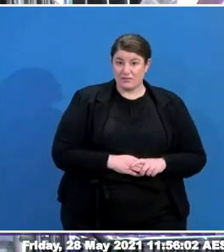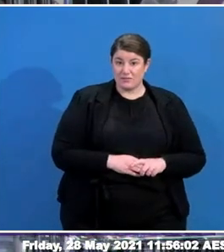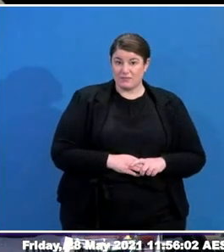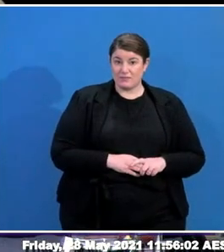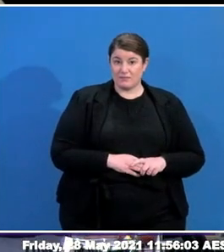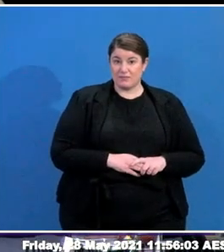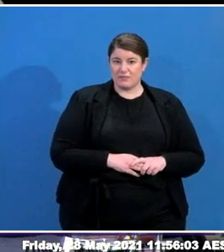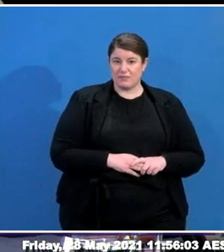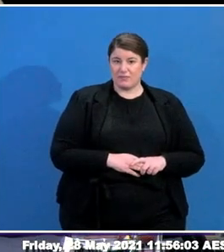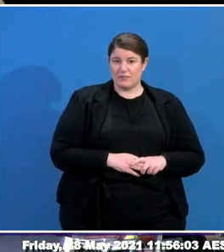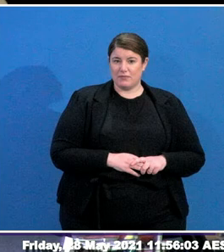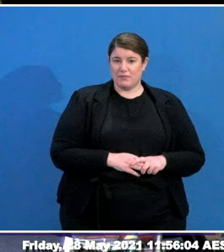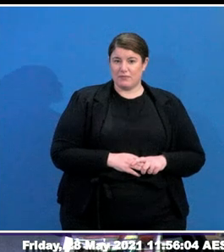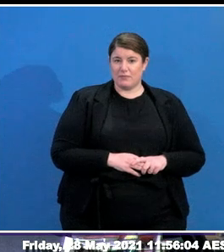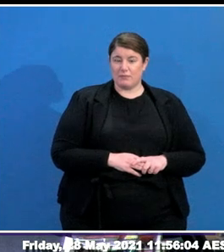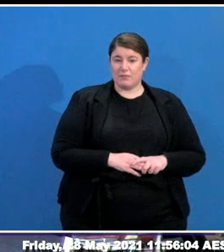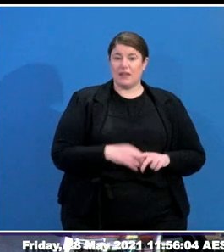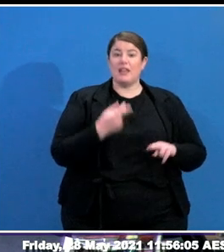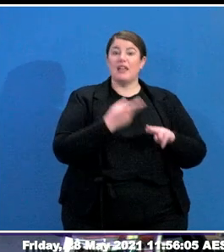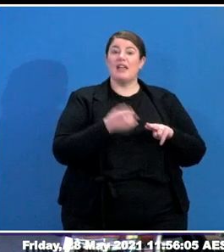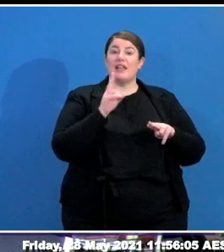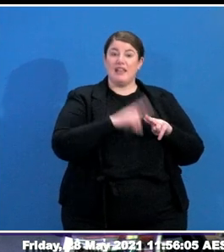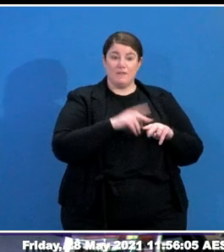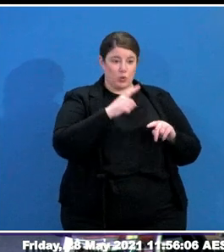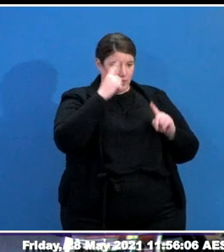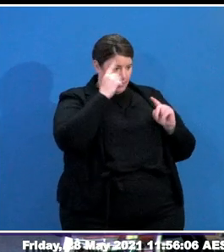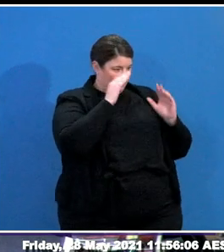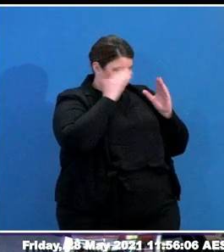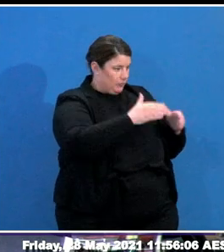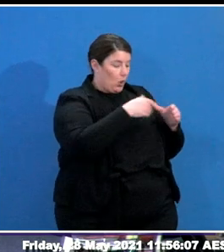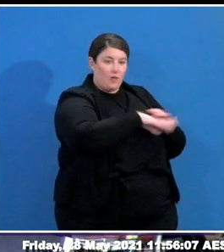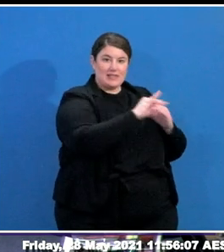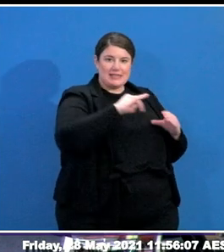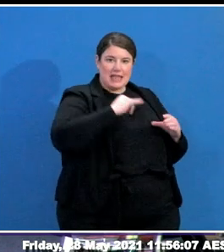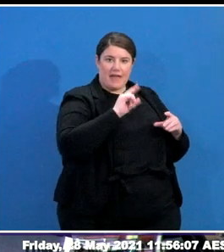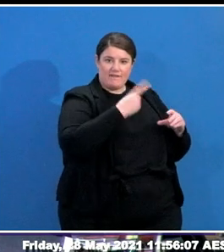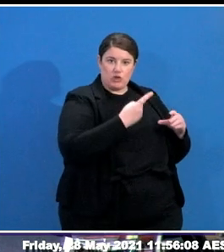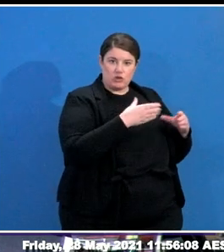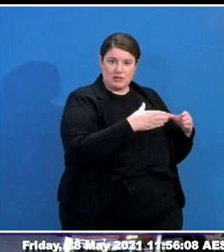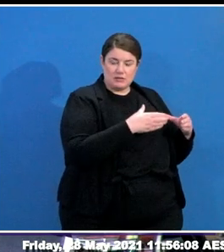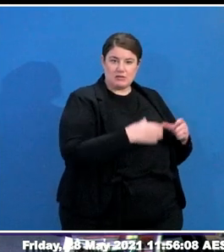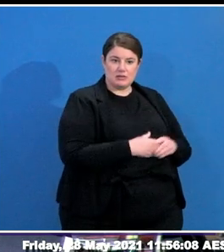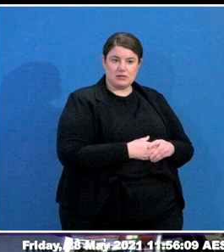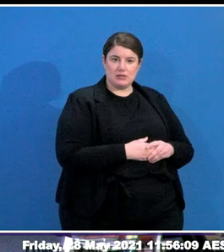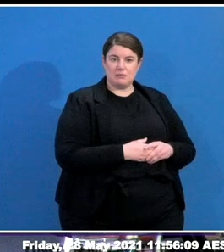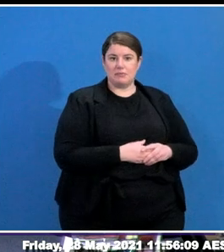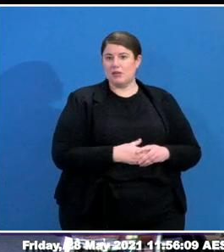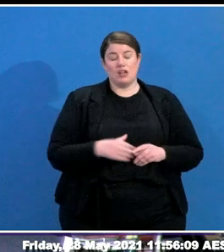Sorry, what is not fair to the staff? If you are taking a protectionist approach towards the staff Yes --- no, it's not fair to anybody.